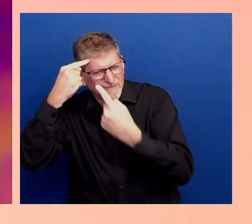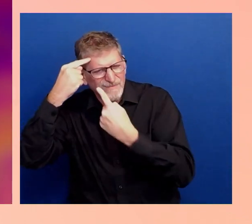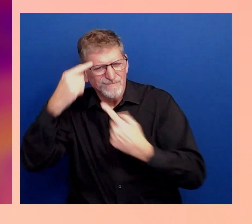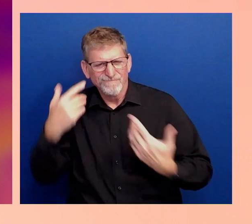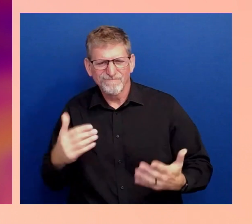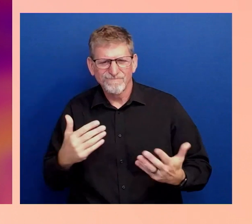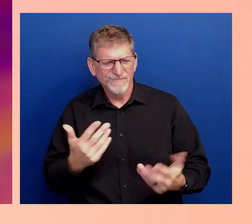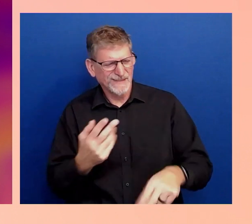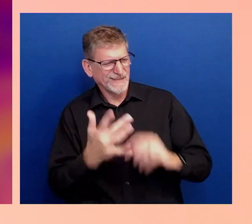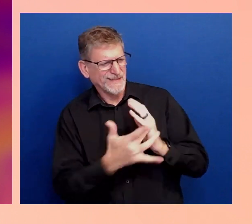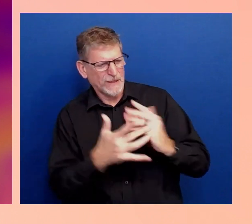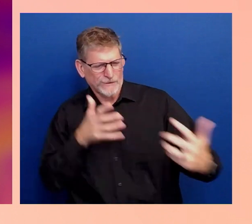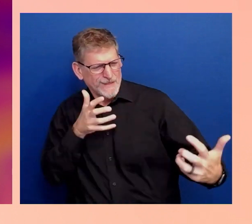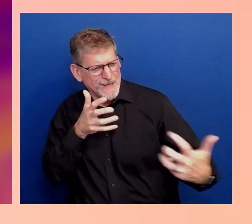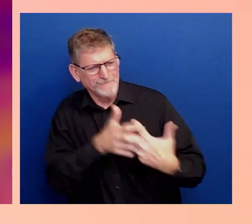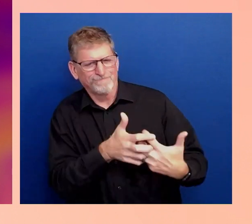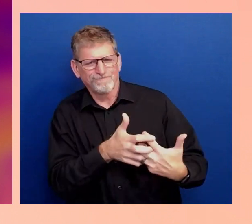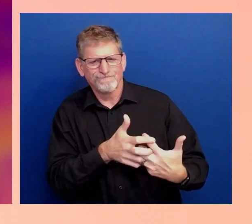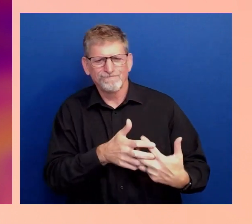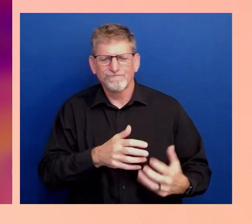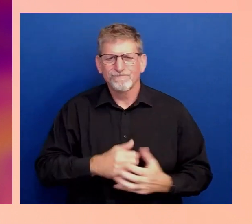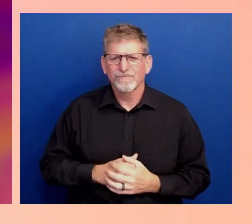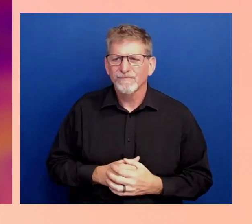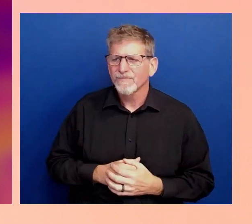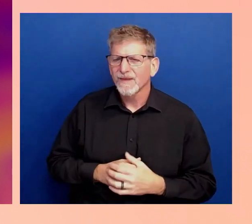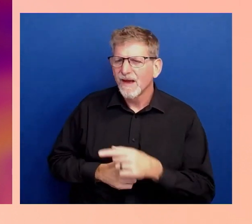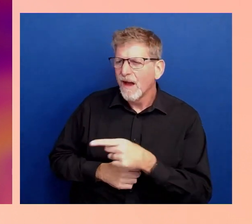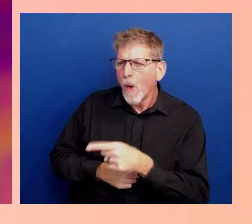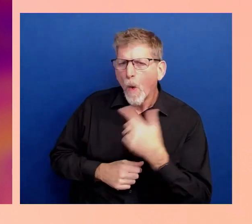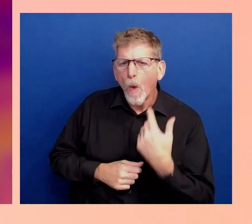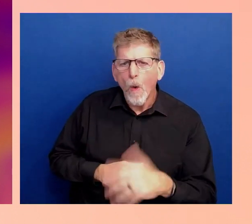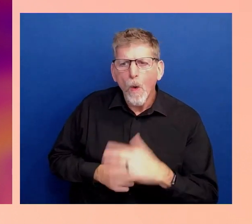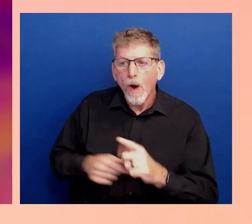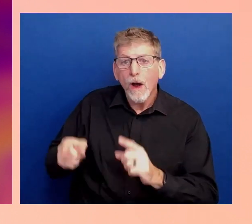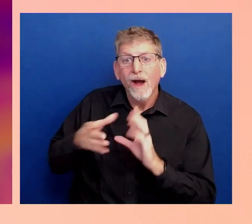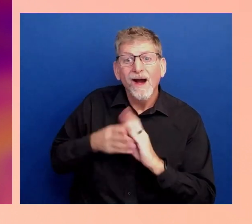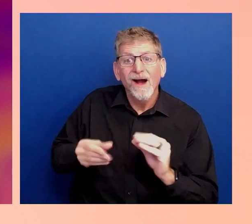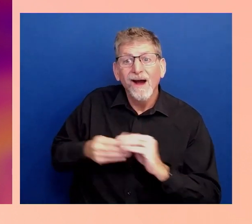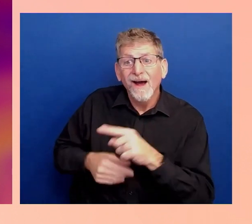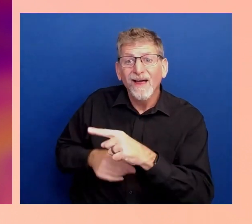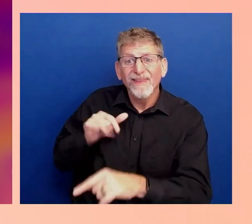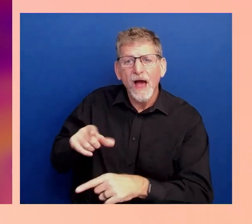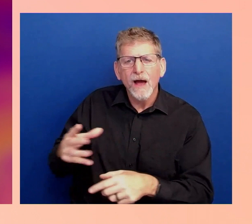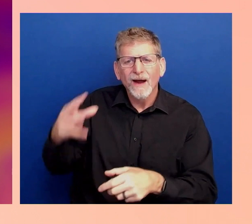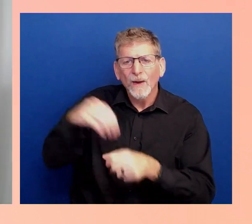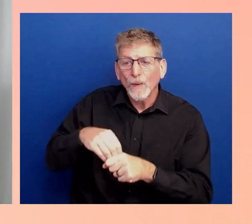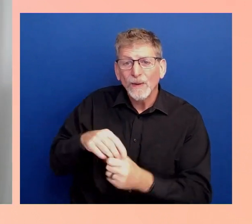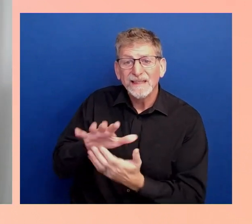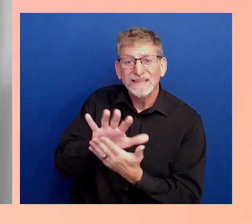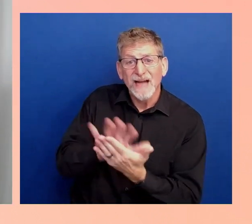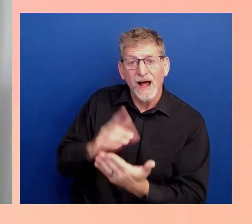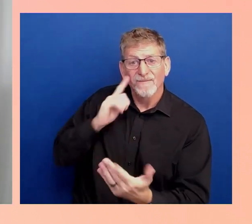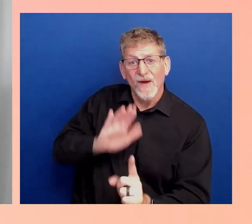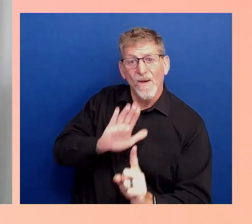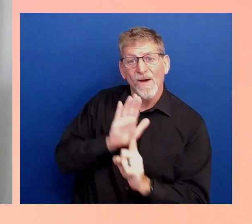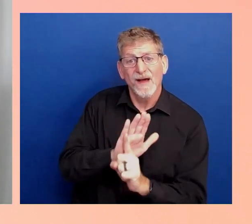the Inclusive Design for Cognition Toolkit allows for everyone to understand how to do that, implemented so that they can have